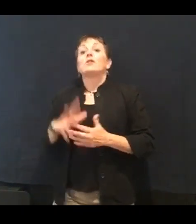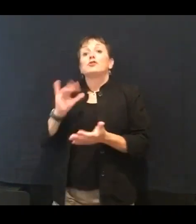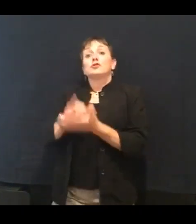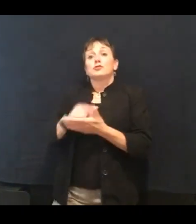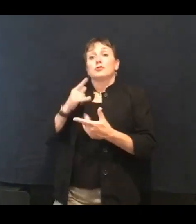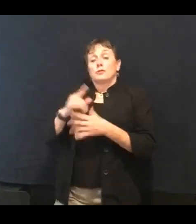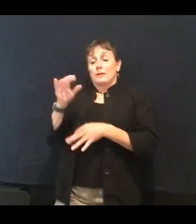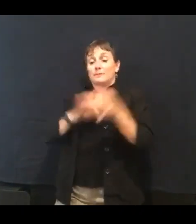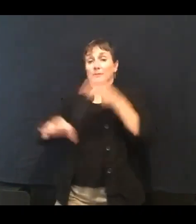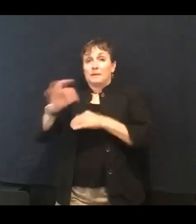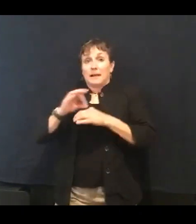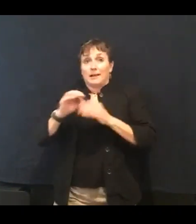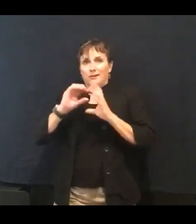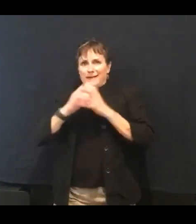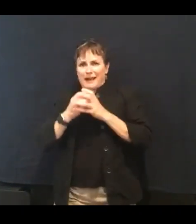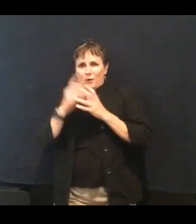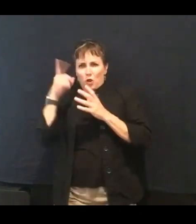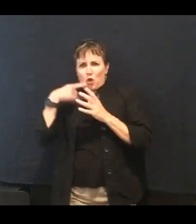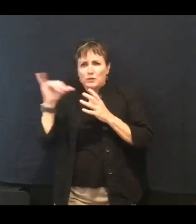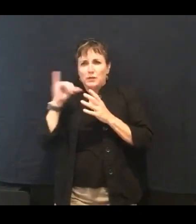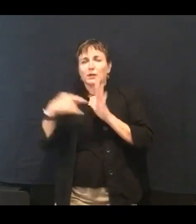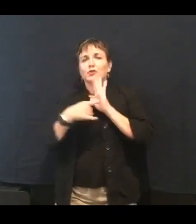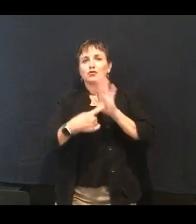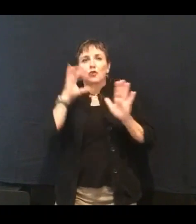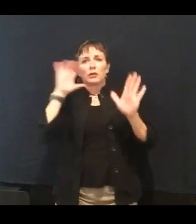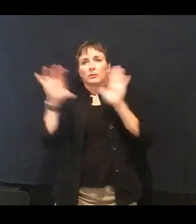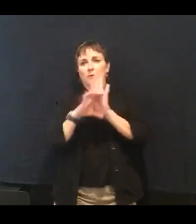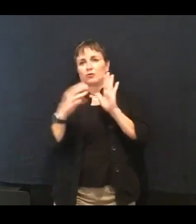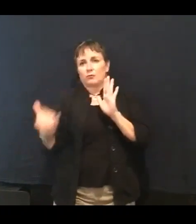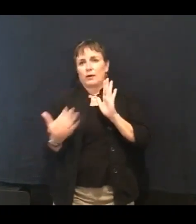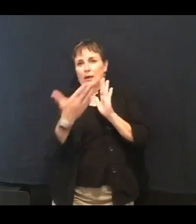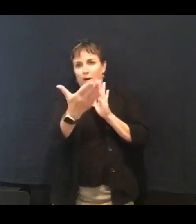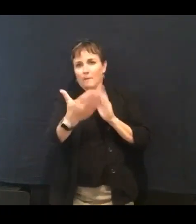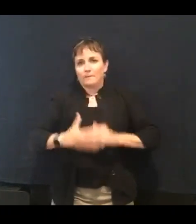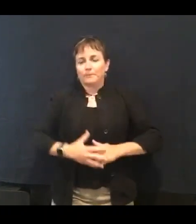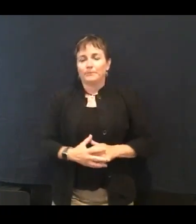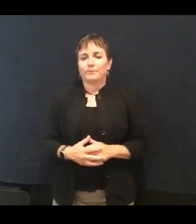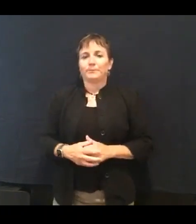of BF844 is shown on the left-hand side of this slide.